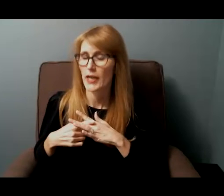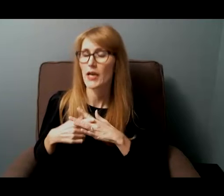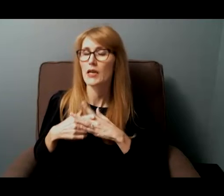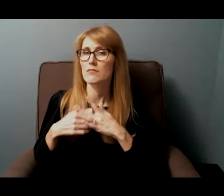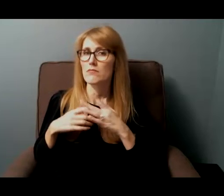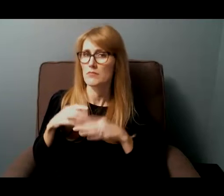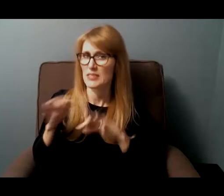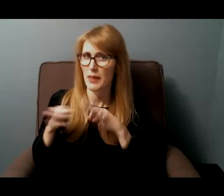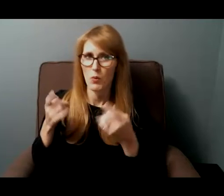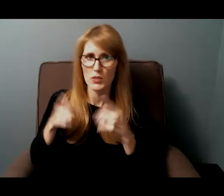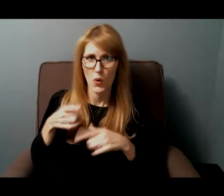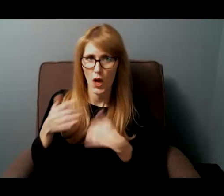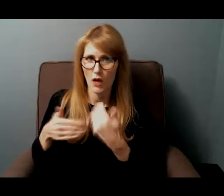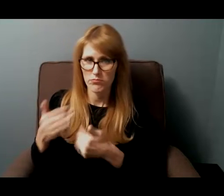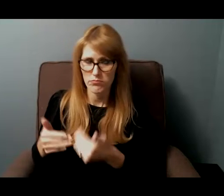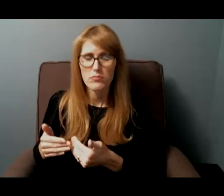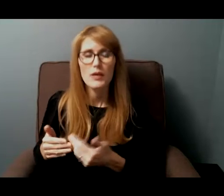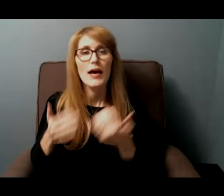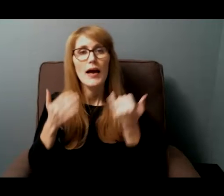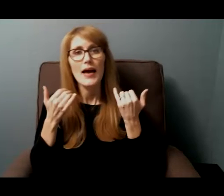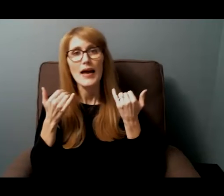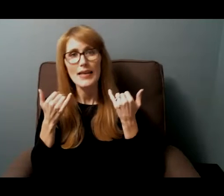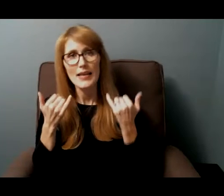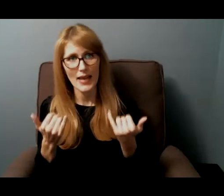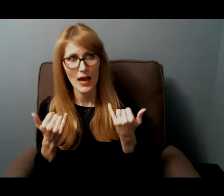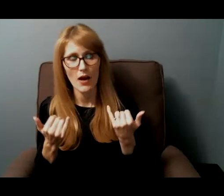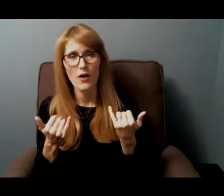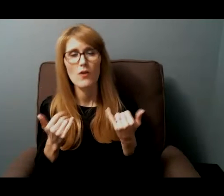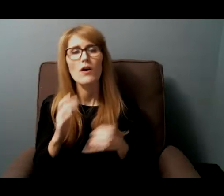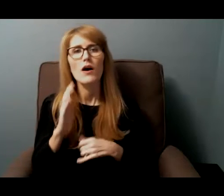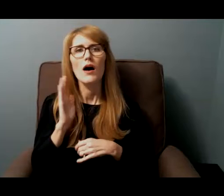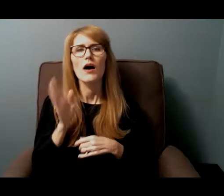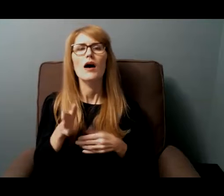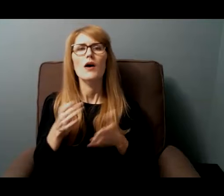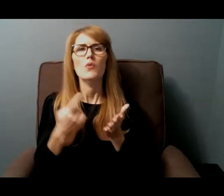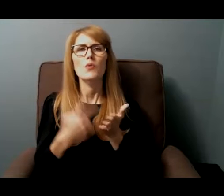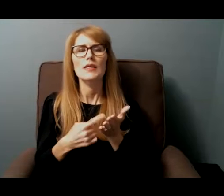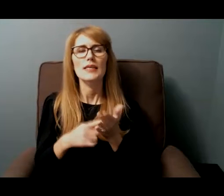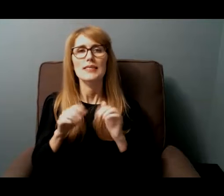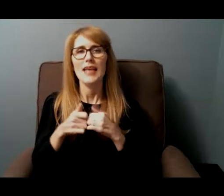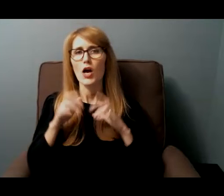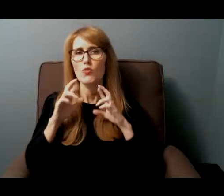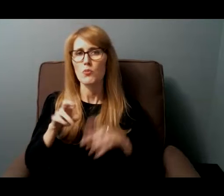talk with you about this whole idea of reporting net earnings from self employment. Now, initially,